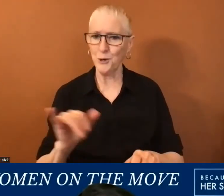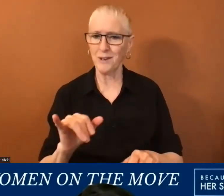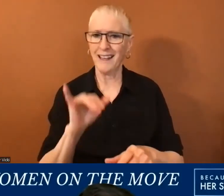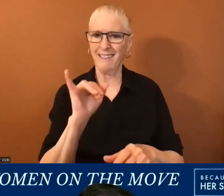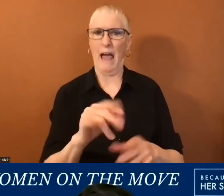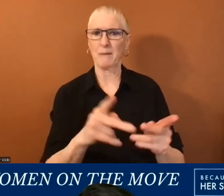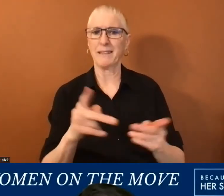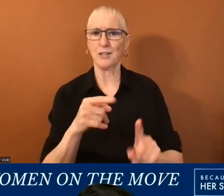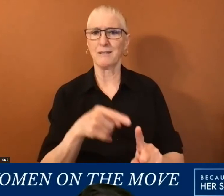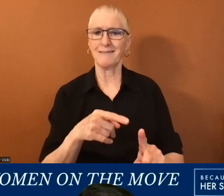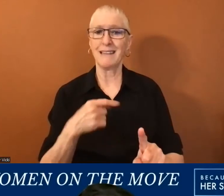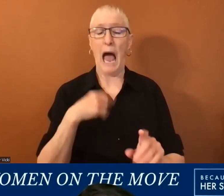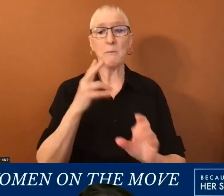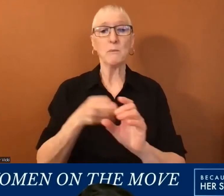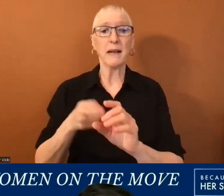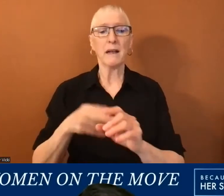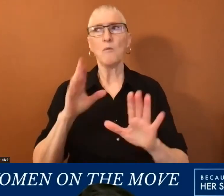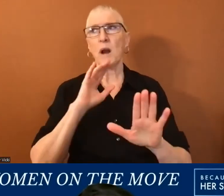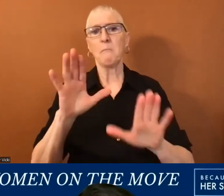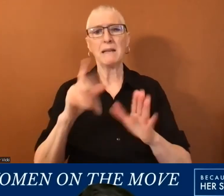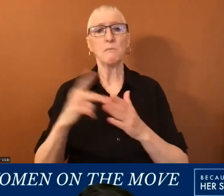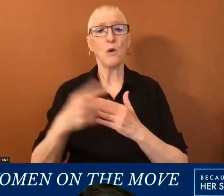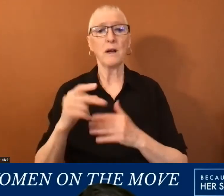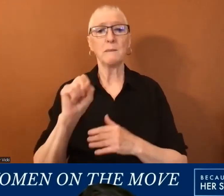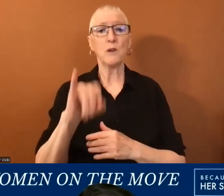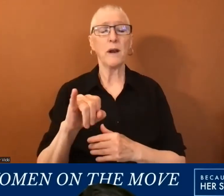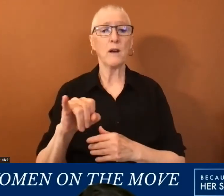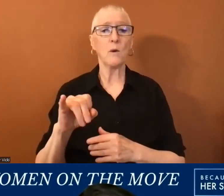Um, I participated in an amazing program for the Smithsonian Mason School of Conservation